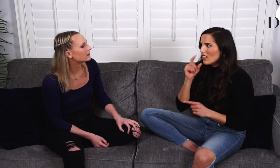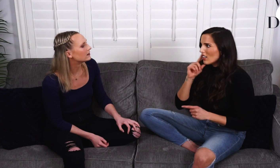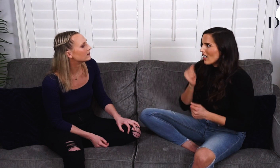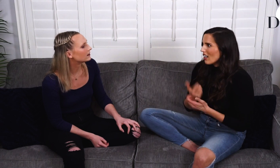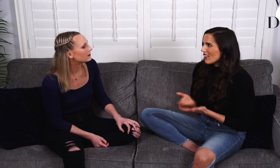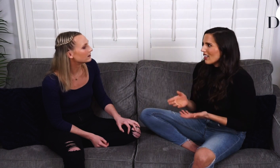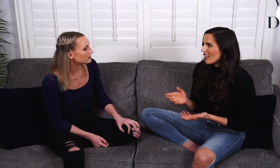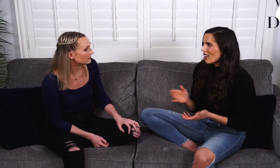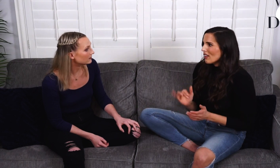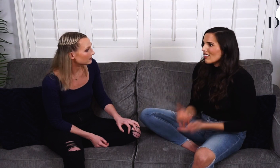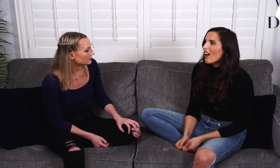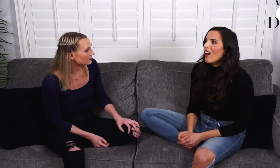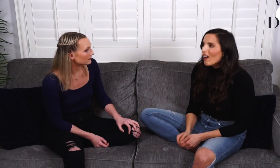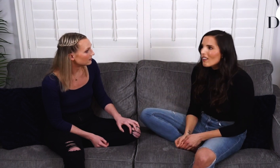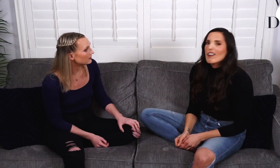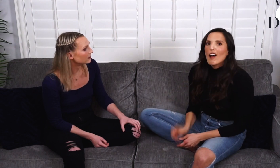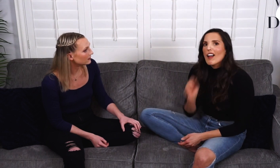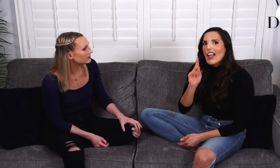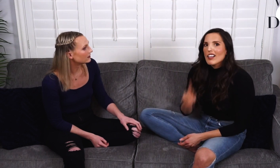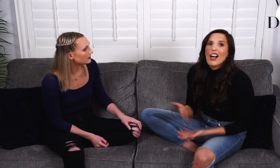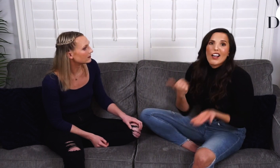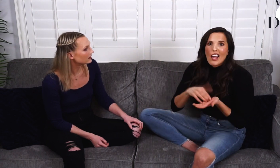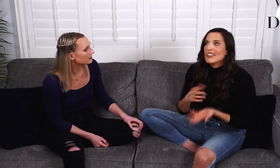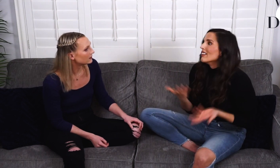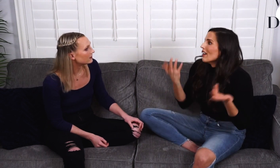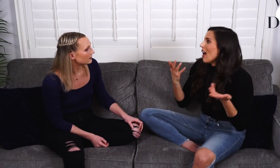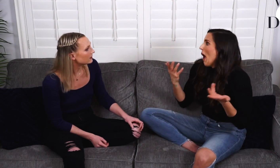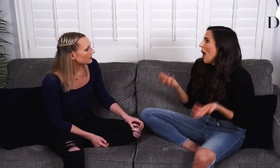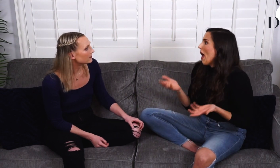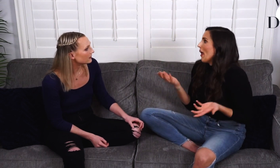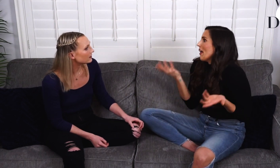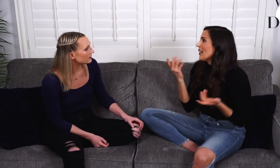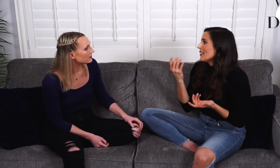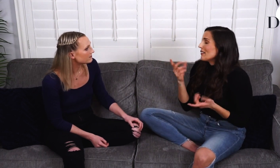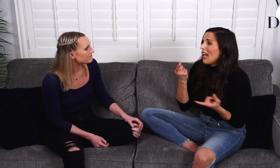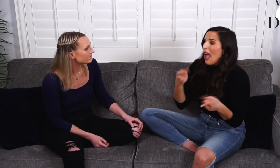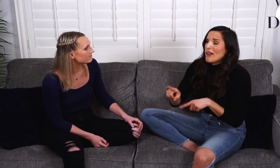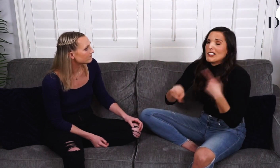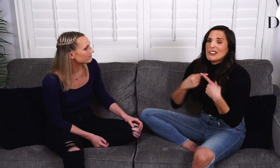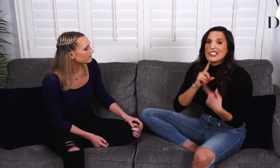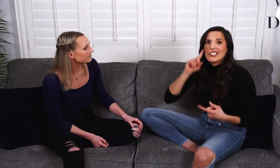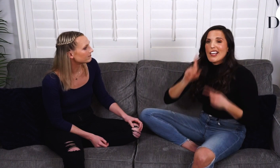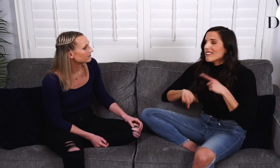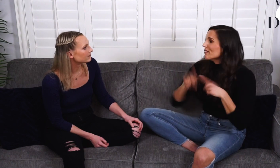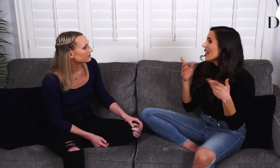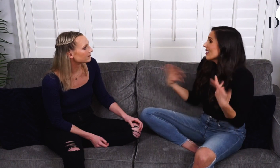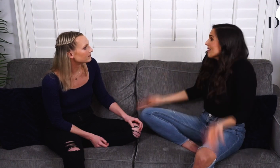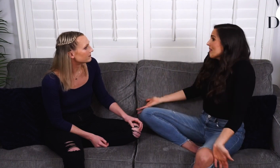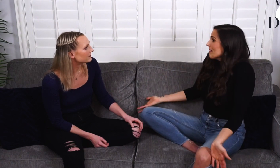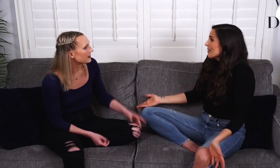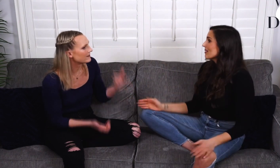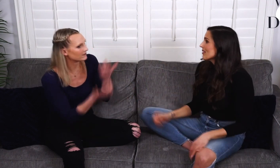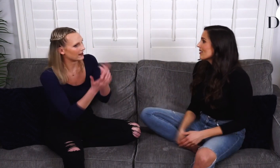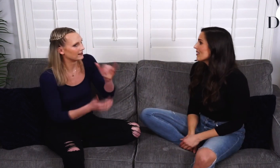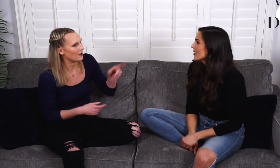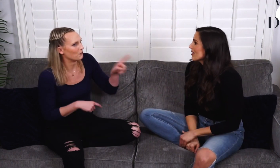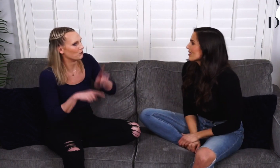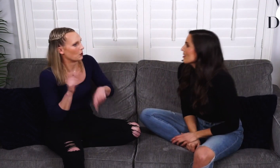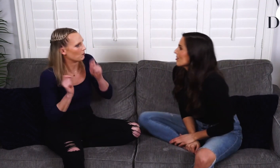I didn't hear anything.” Oh, okay again, I guess it just happens when your Deaf, but... - And the fact